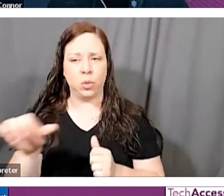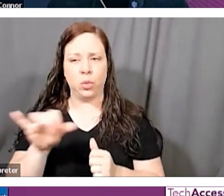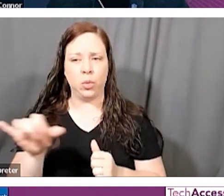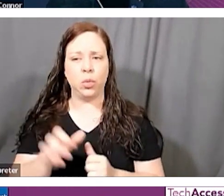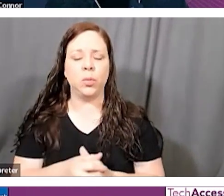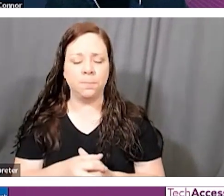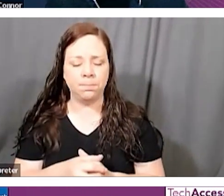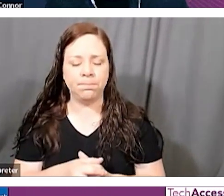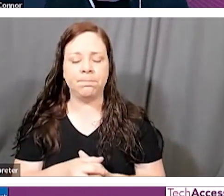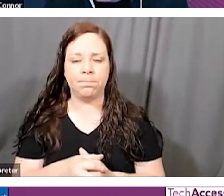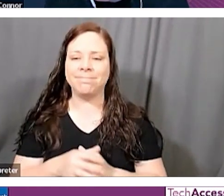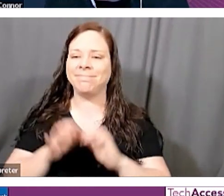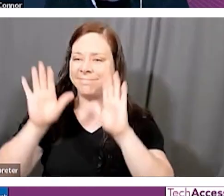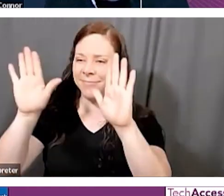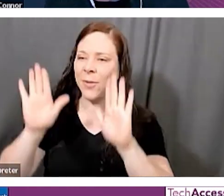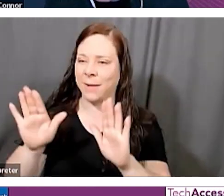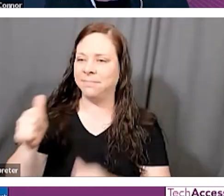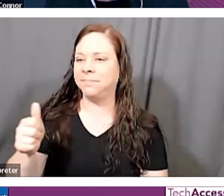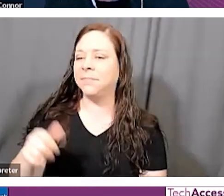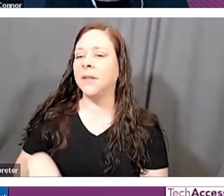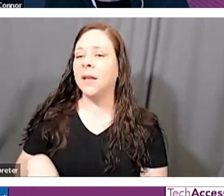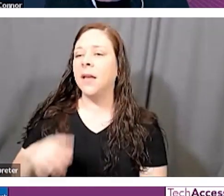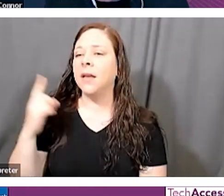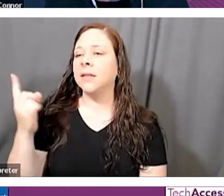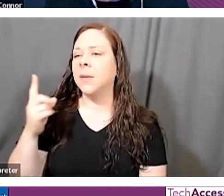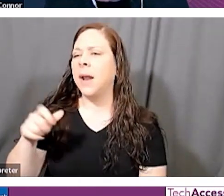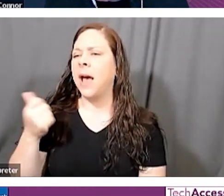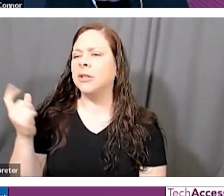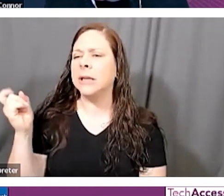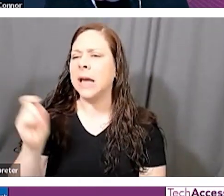Great. Anonymous asks, "Do you think you could reinforce